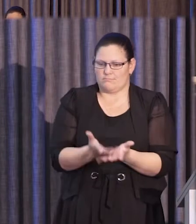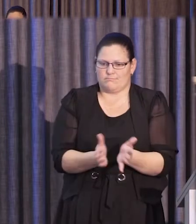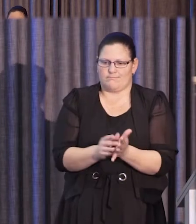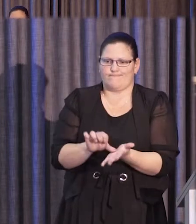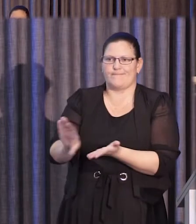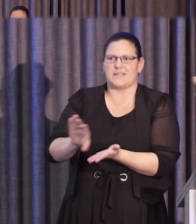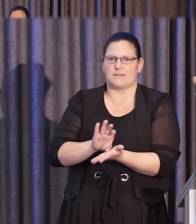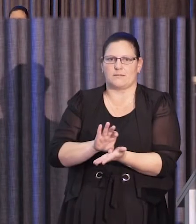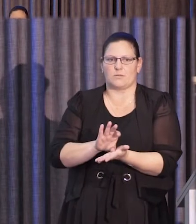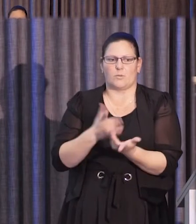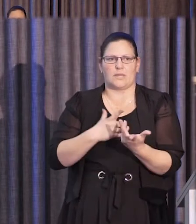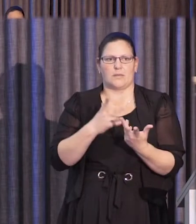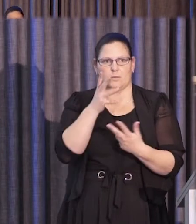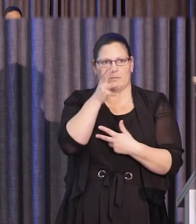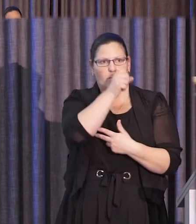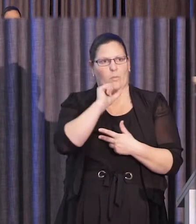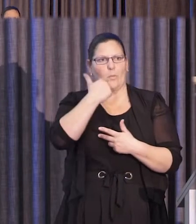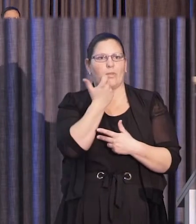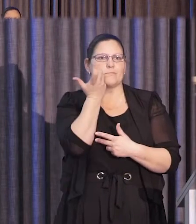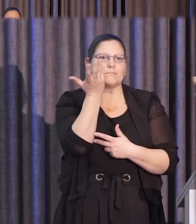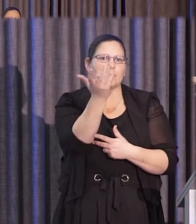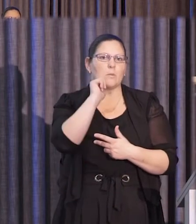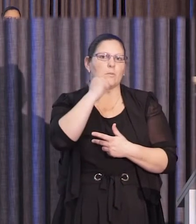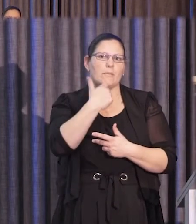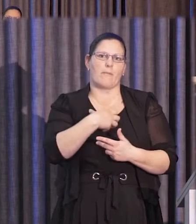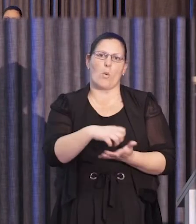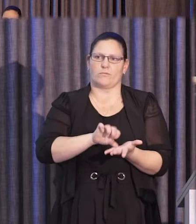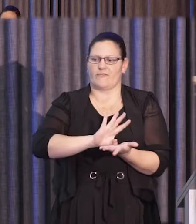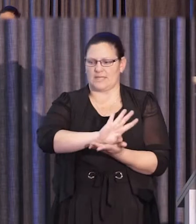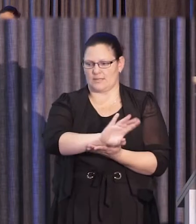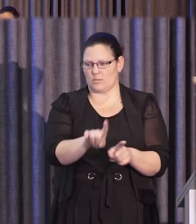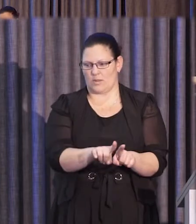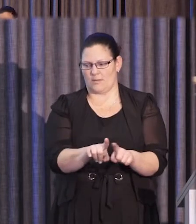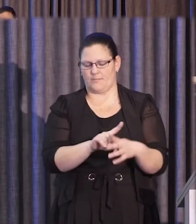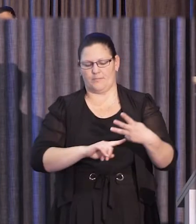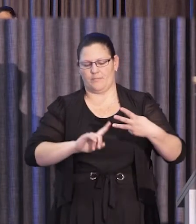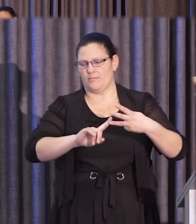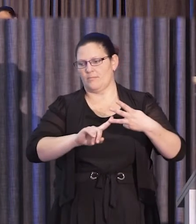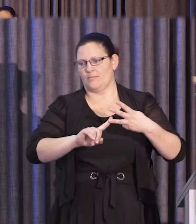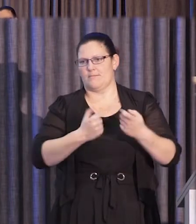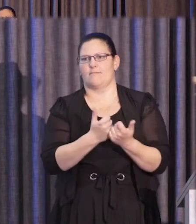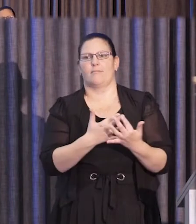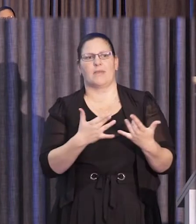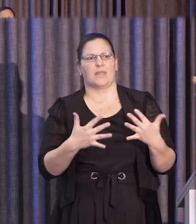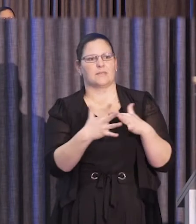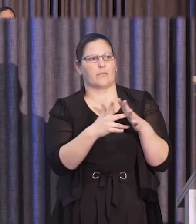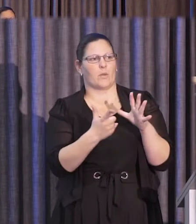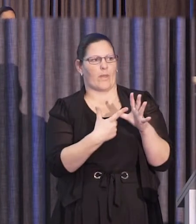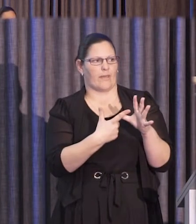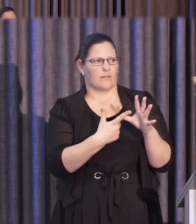that there would be future grant rounds going as the years roll out. There's also a whole range of state-based grants.